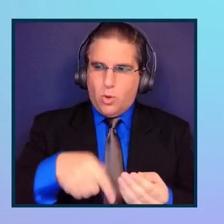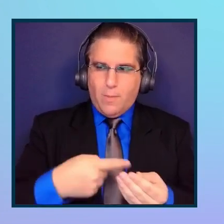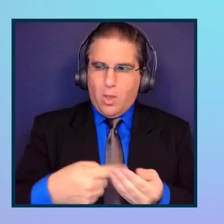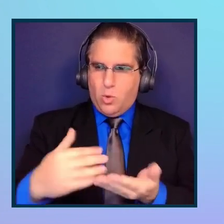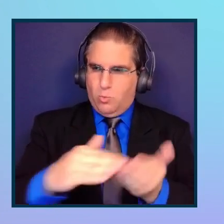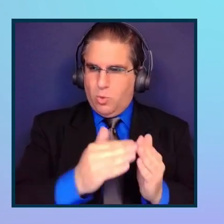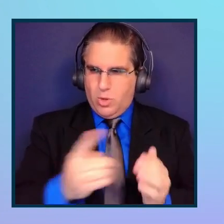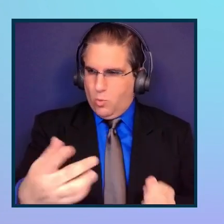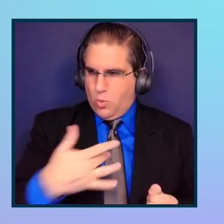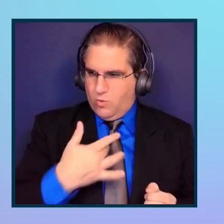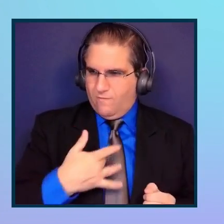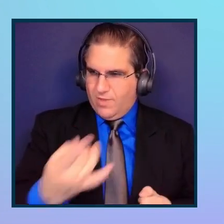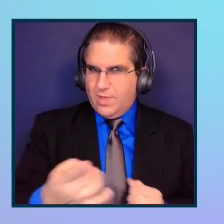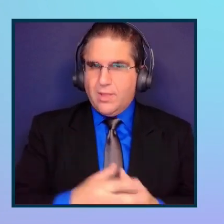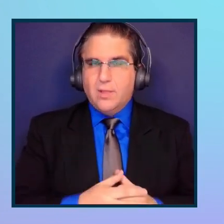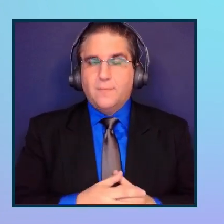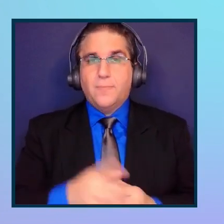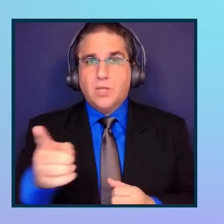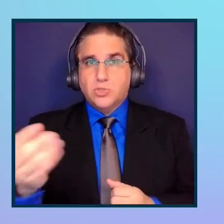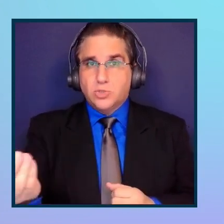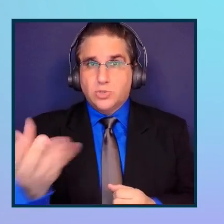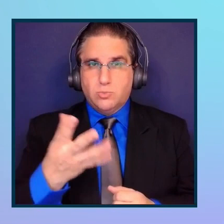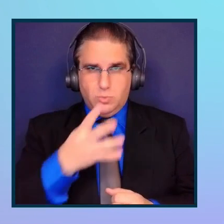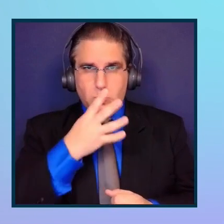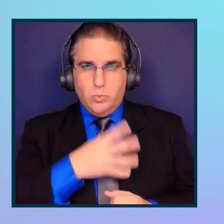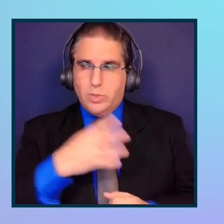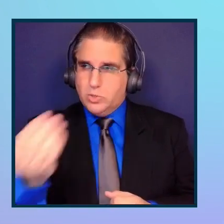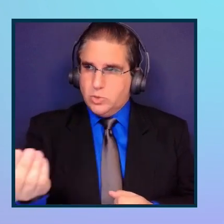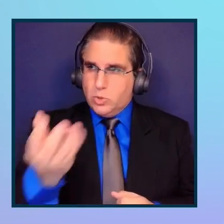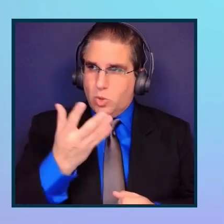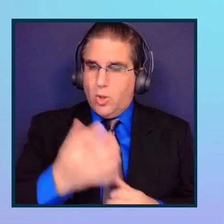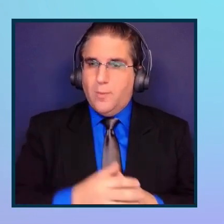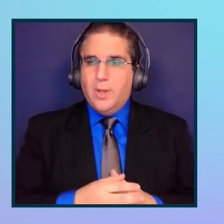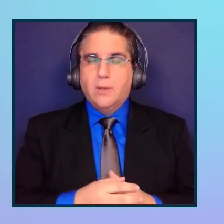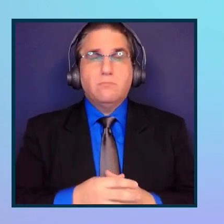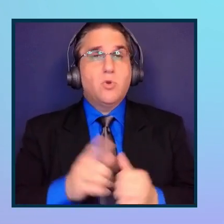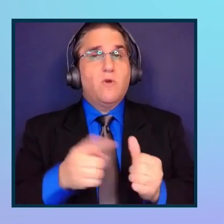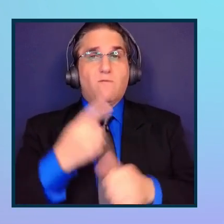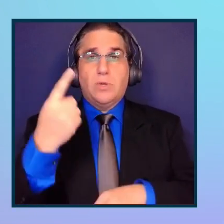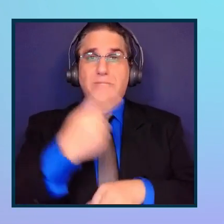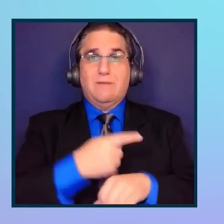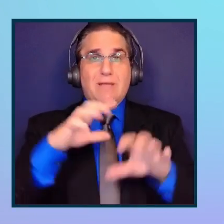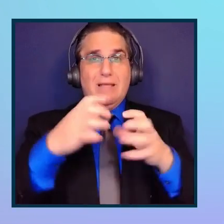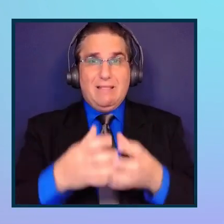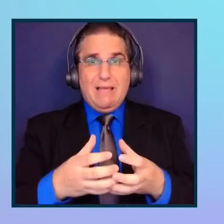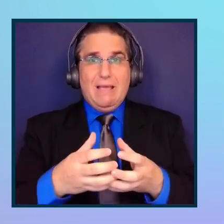is she went home after the first day of classes feeling a bit of shame,